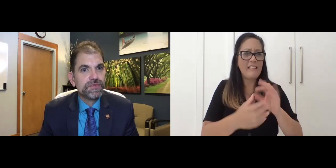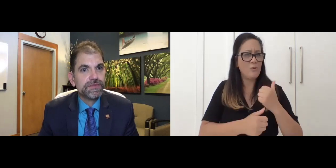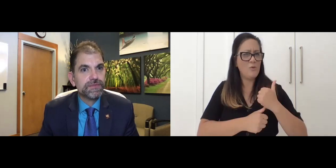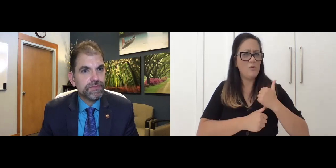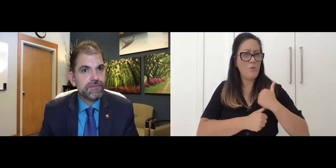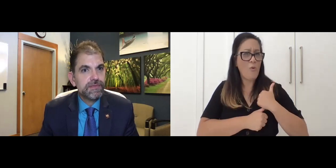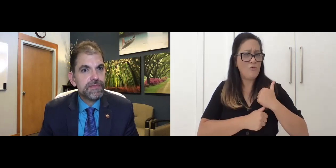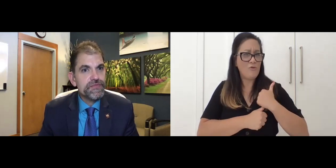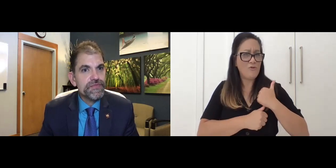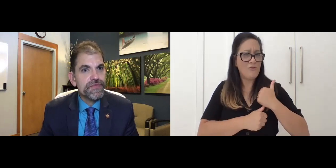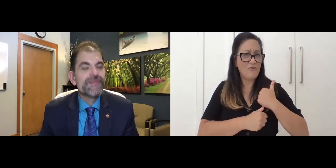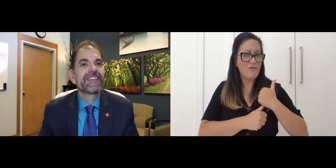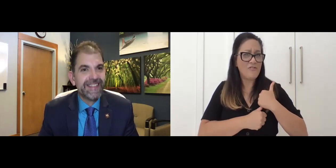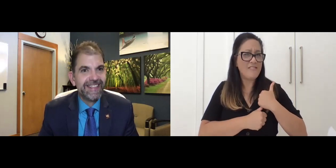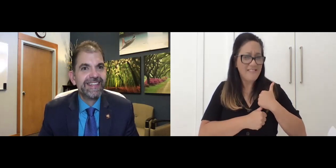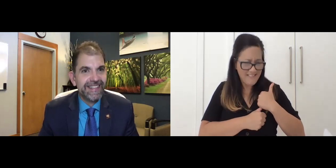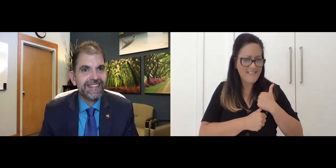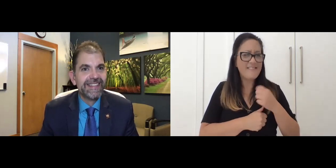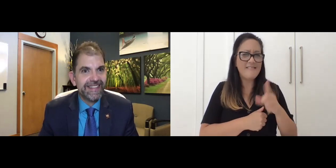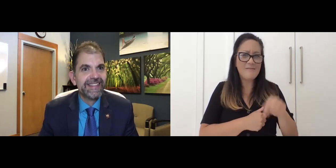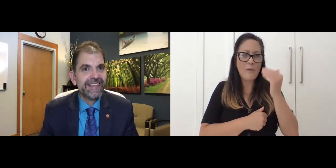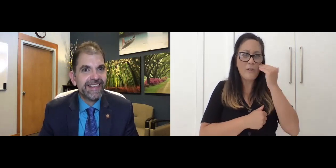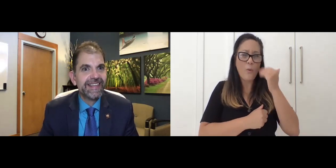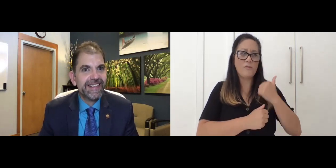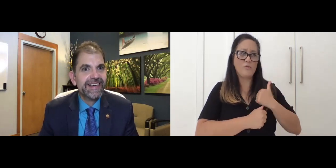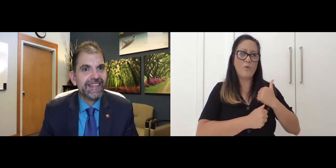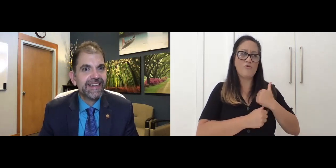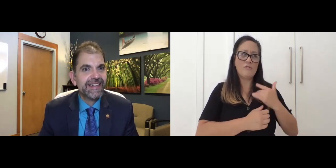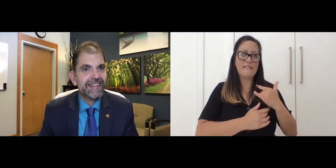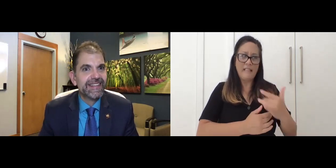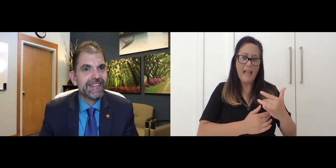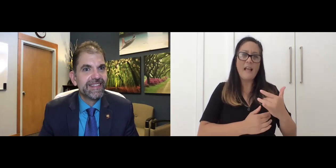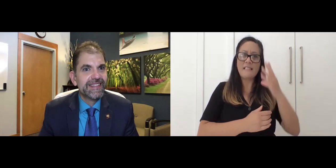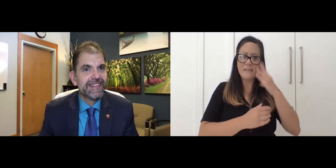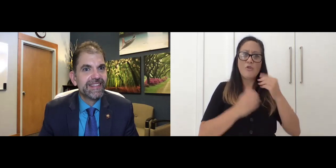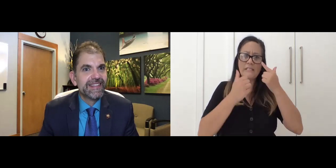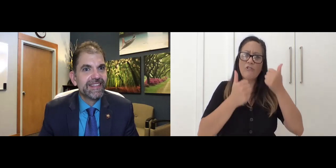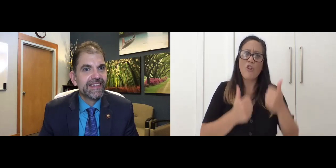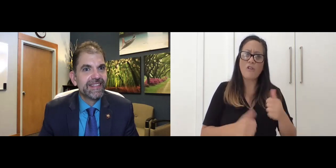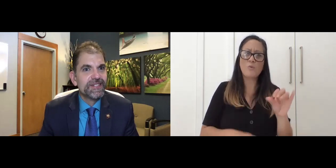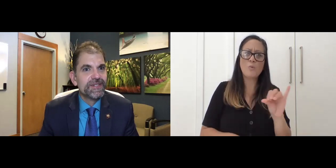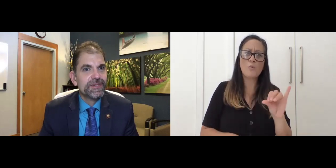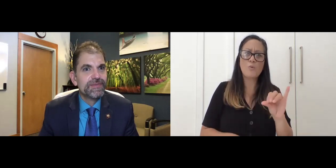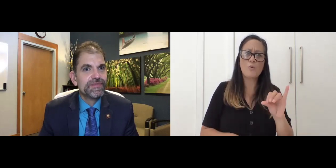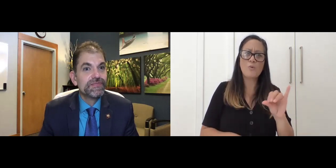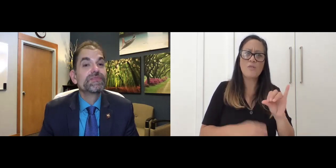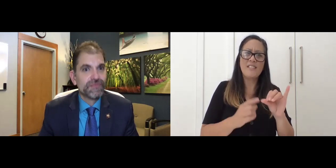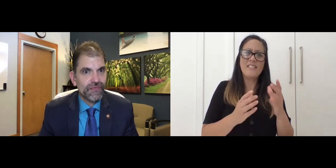you've worked with the military and you know there's a lot of hearing